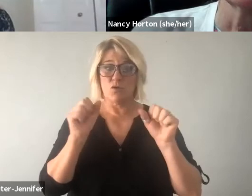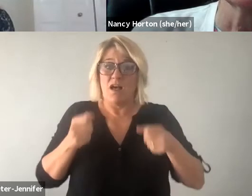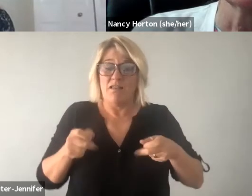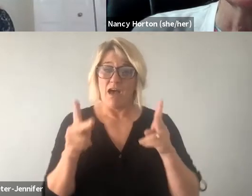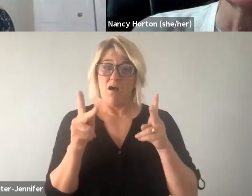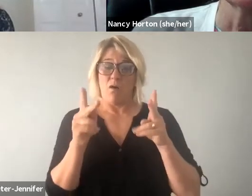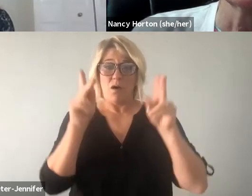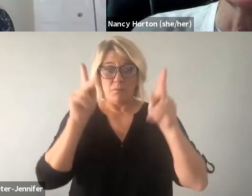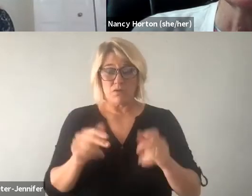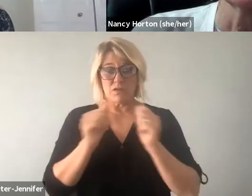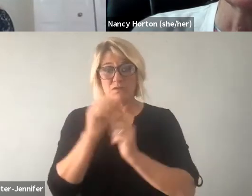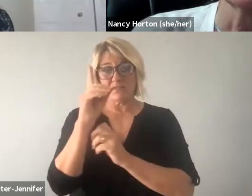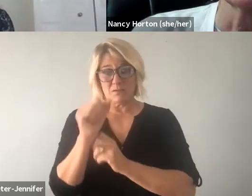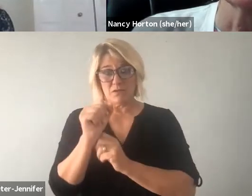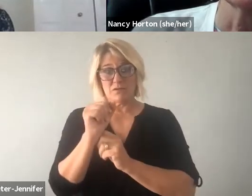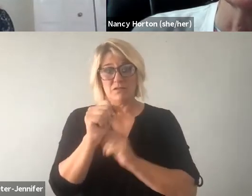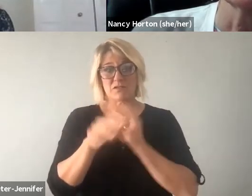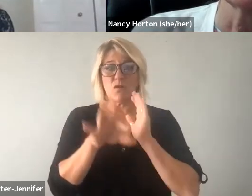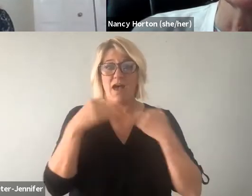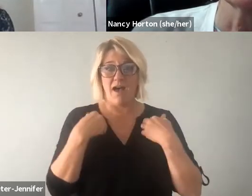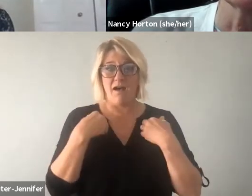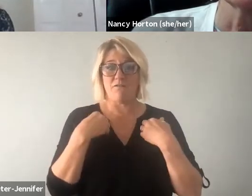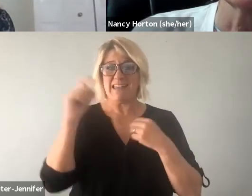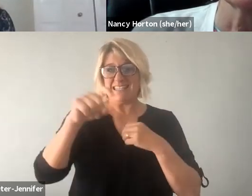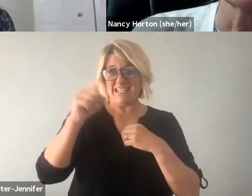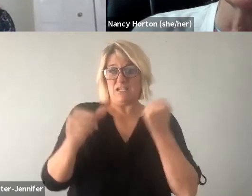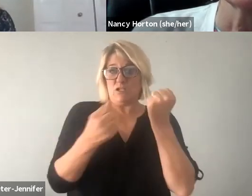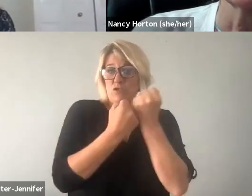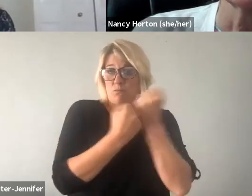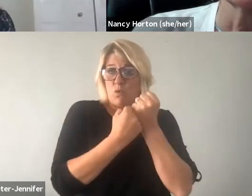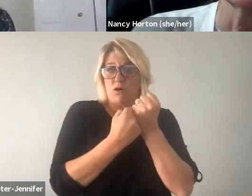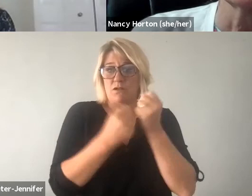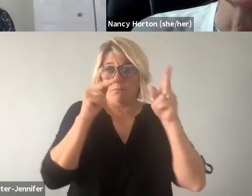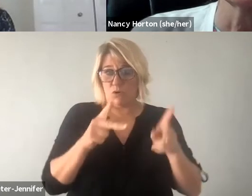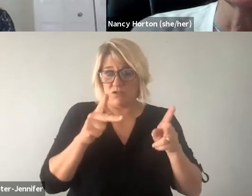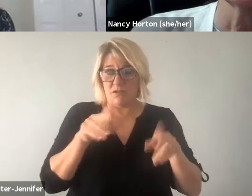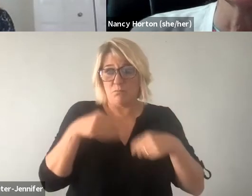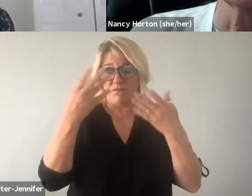we just talked about. Modifying limited visitation policy in a medical